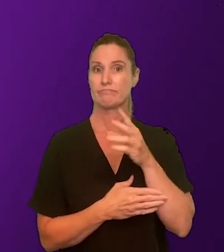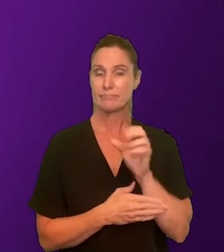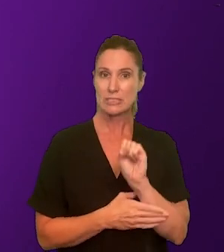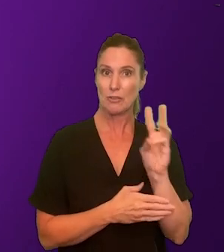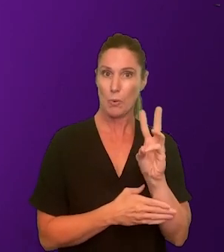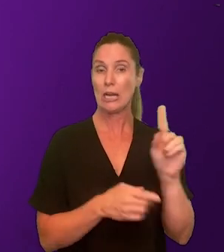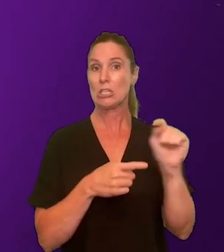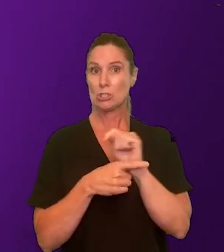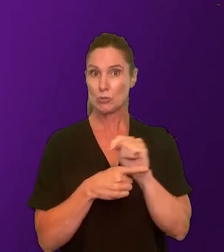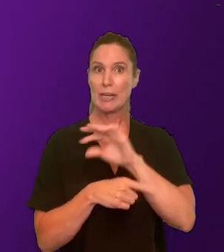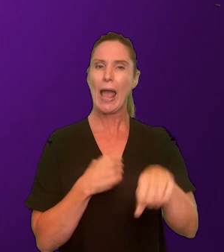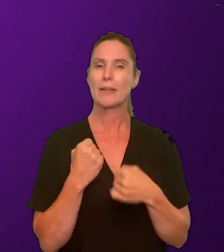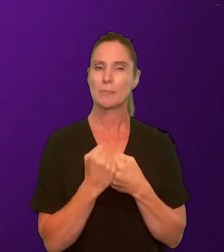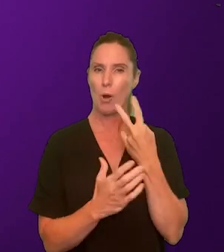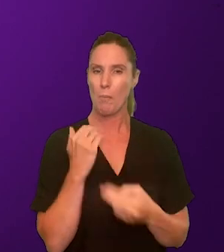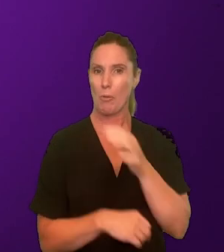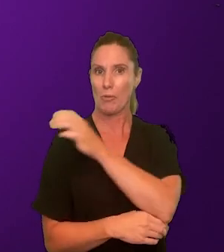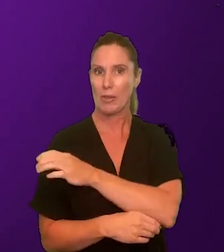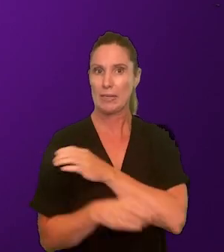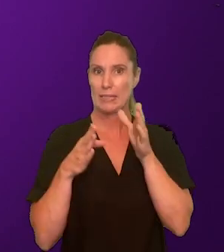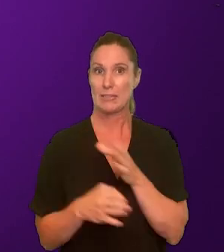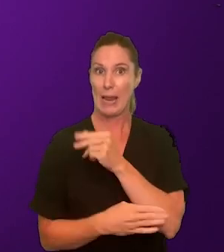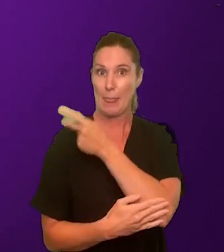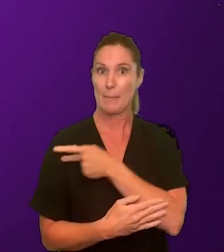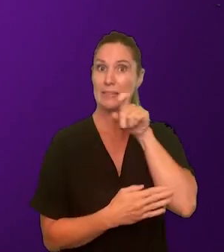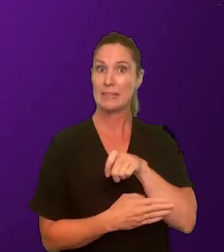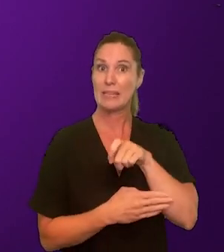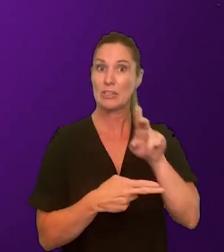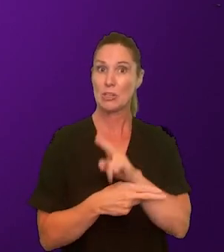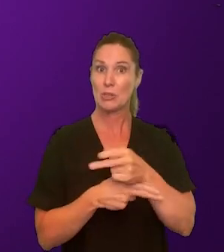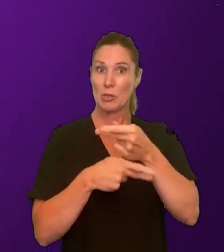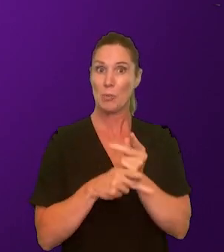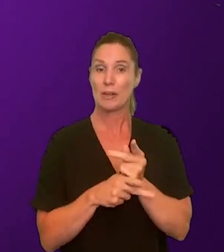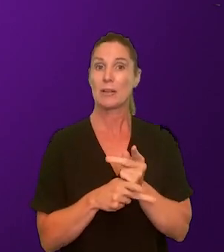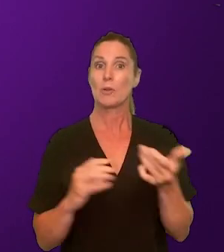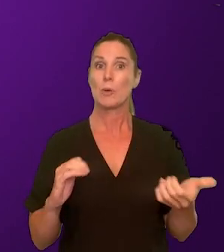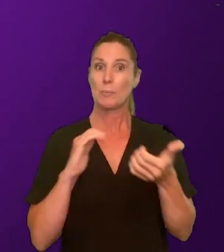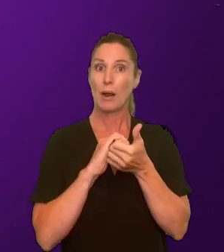that both clinicians and their patients need to use our products. We partner with prosthesis manufacturers